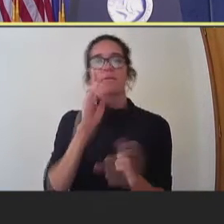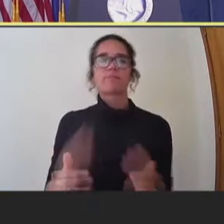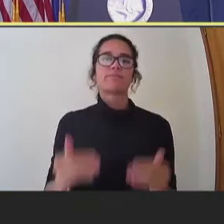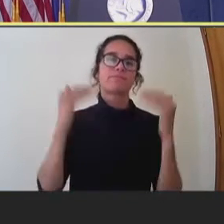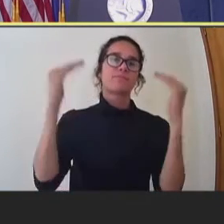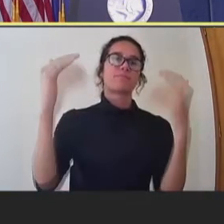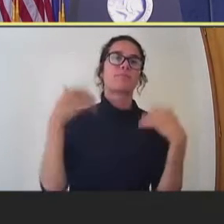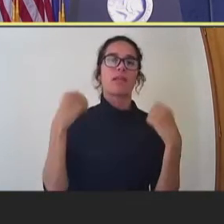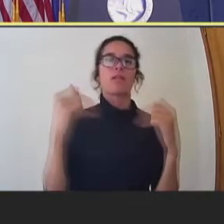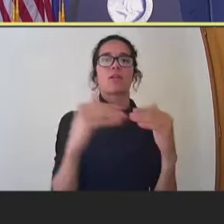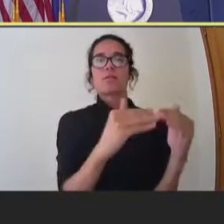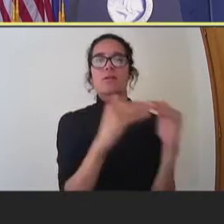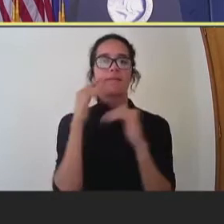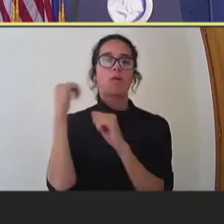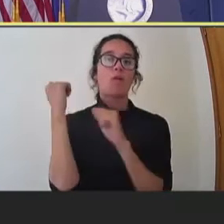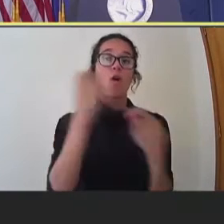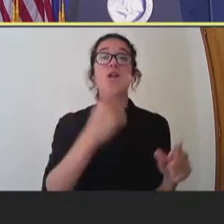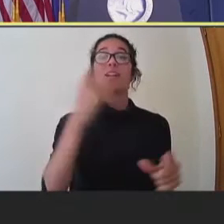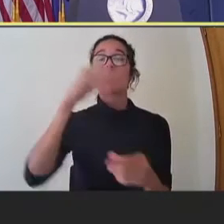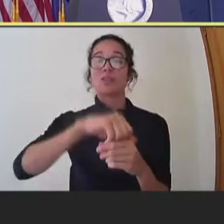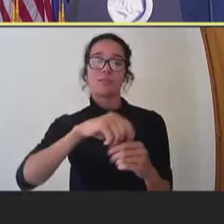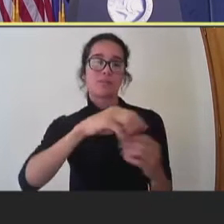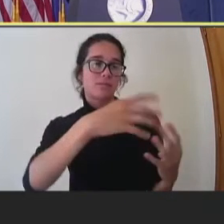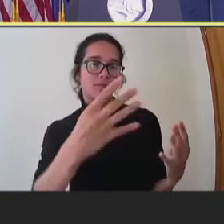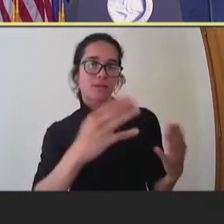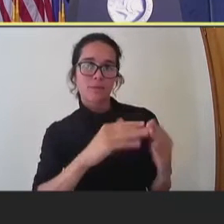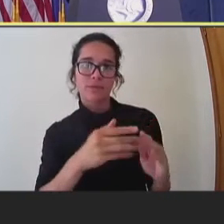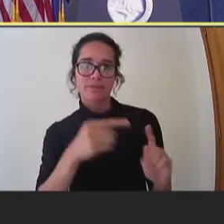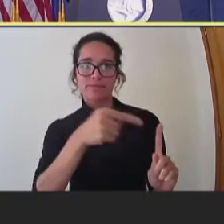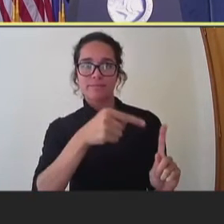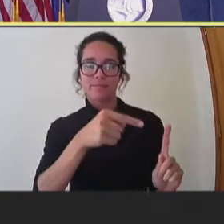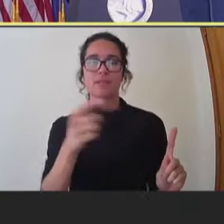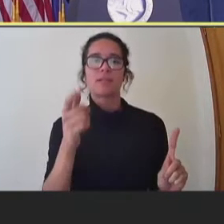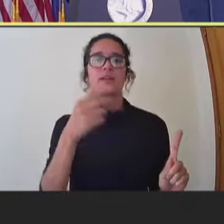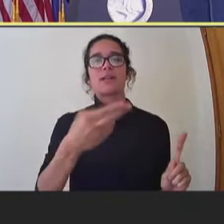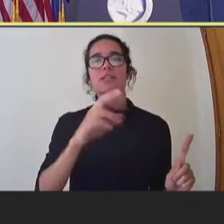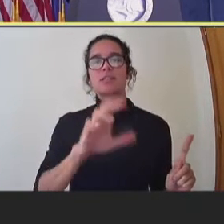including the community. HHS has completed the first year of implementation of its